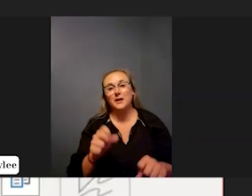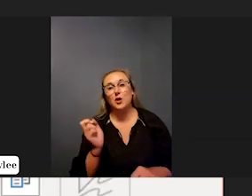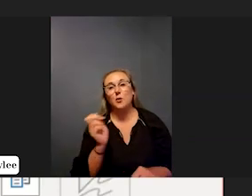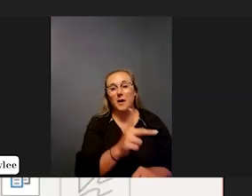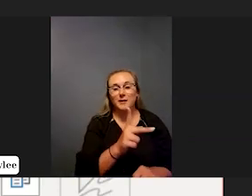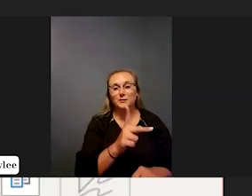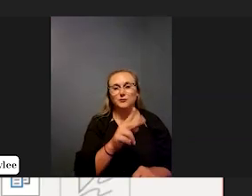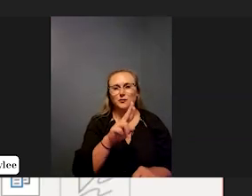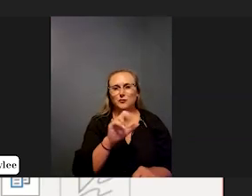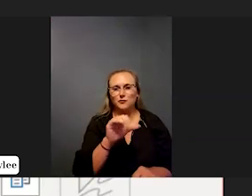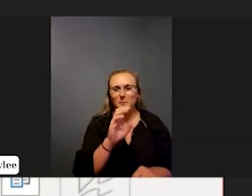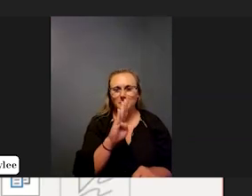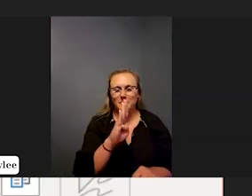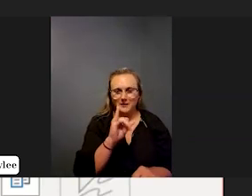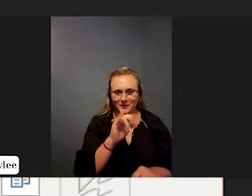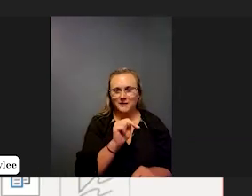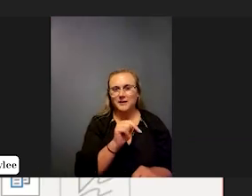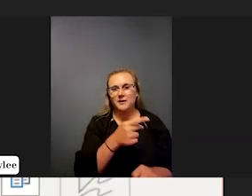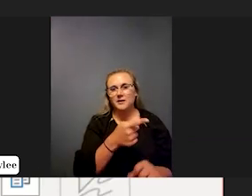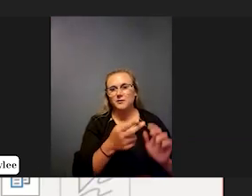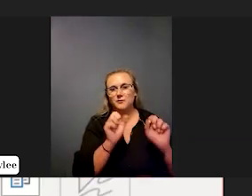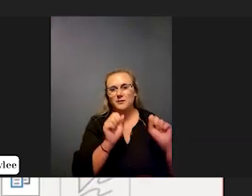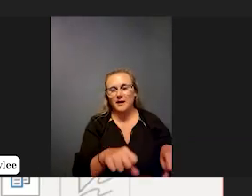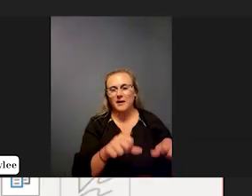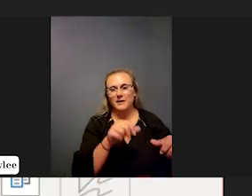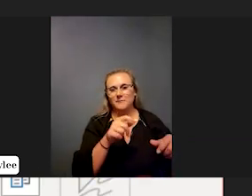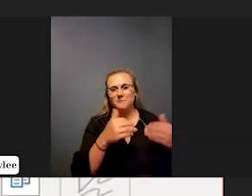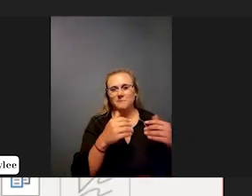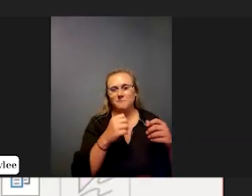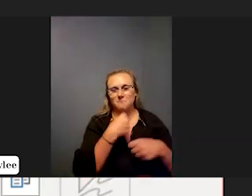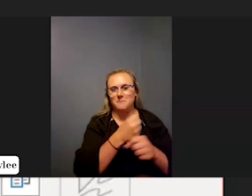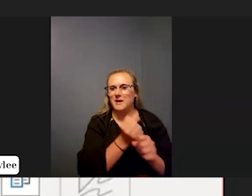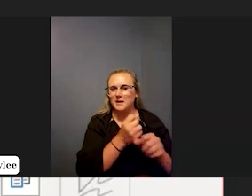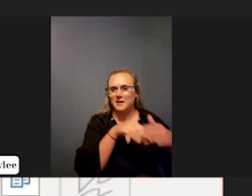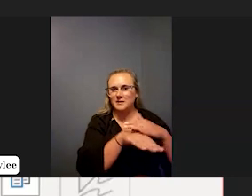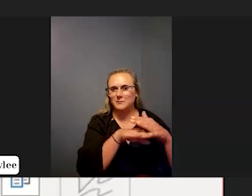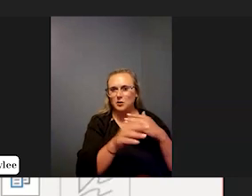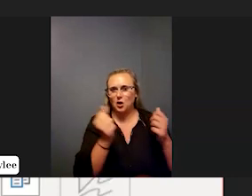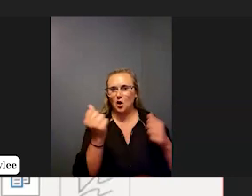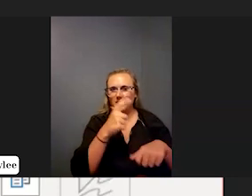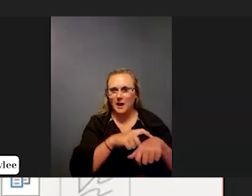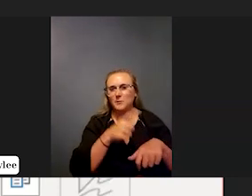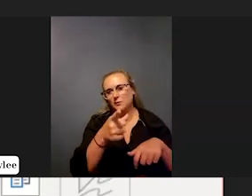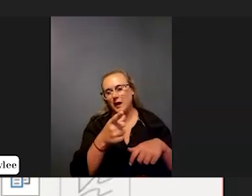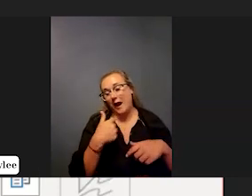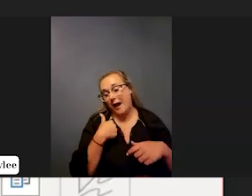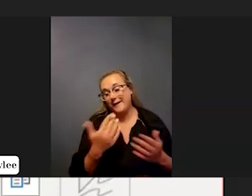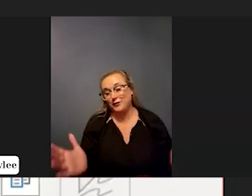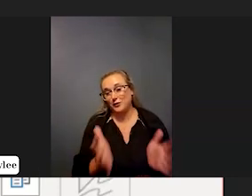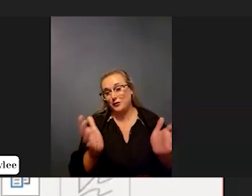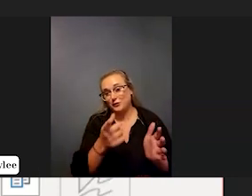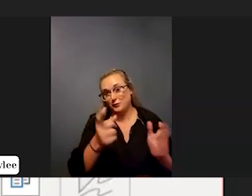And if you're an accessibility specialist, I really encourage you to alter your PowerPoint application so that accessibility is always there.